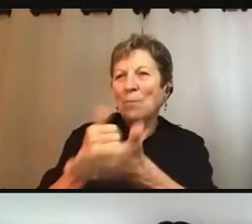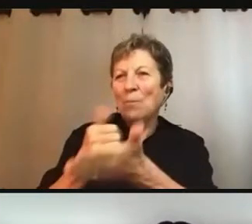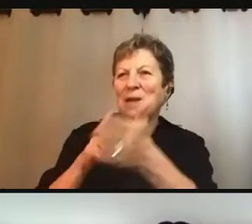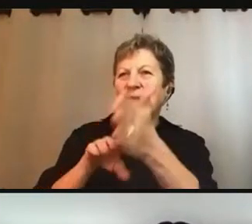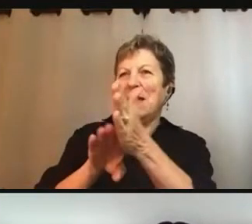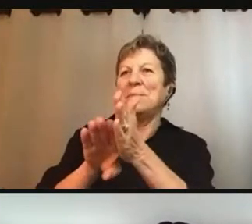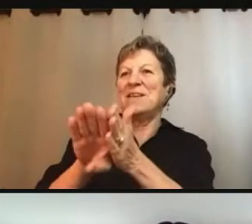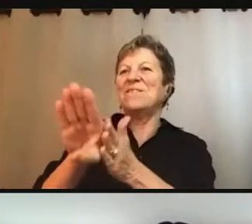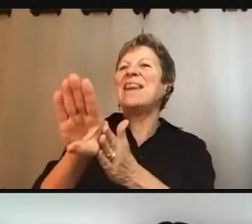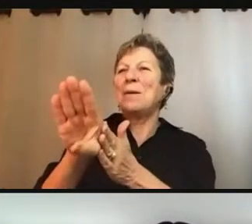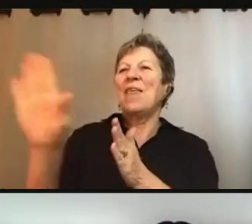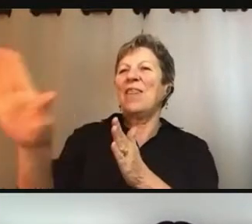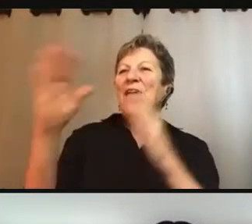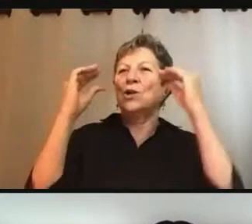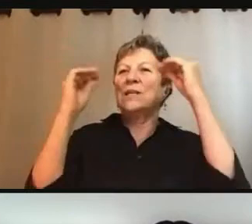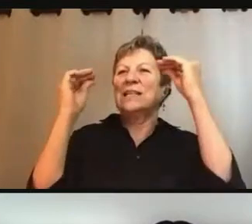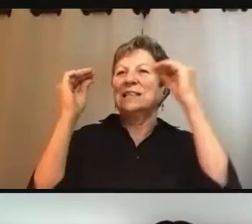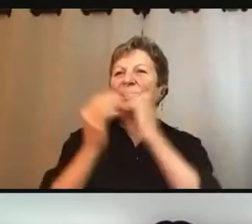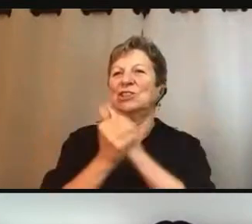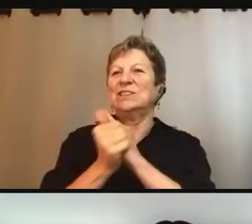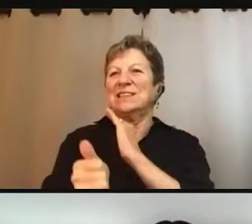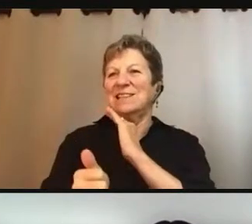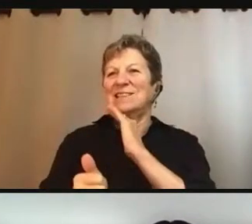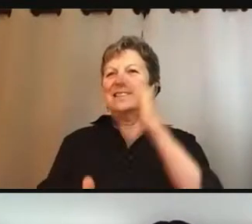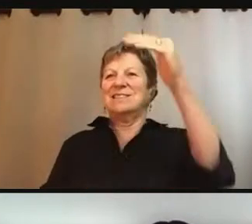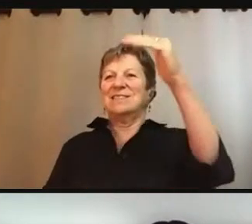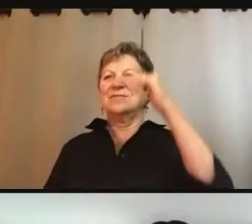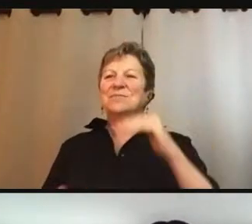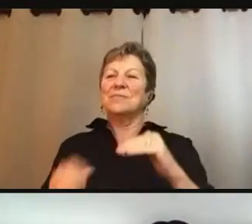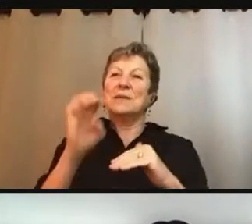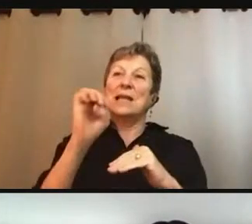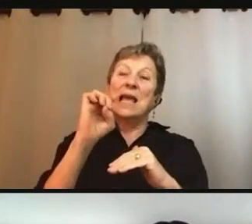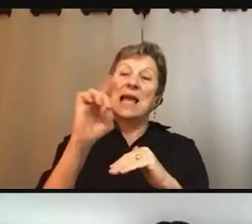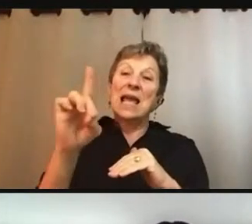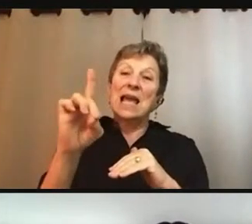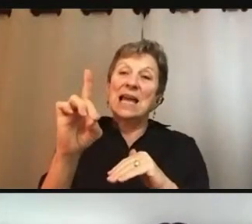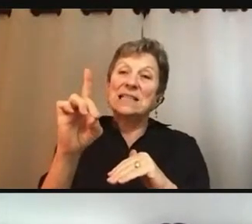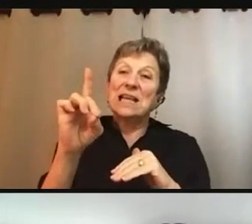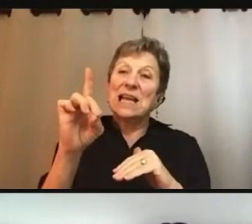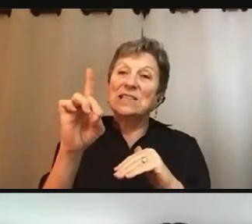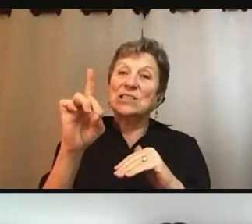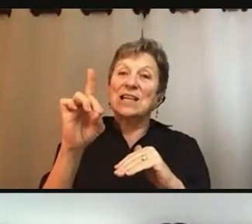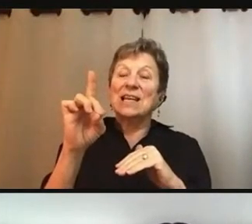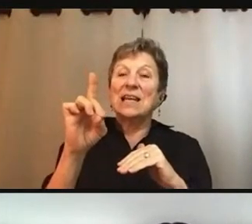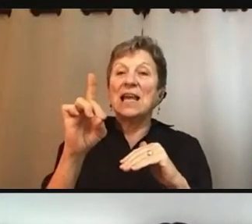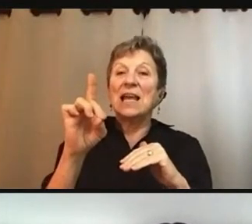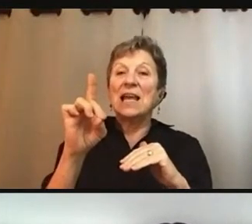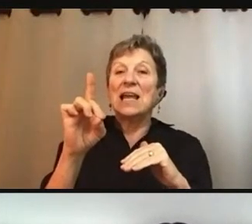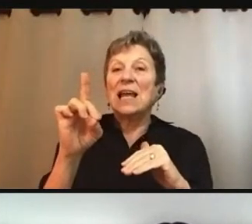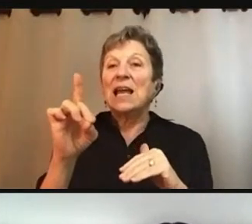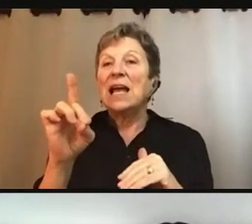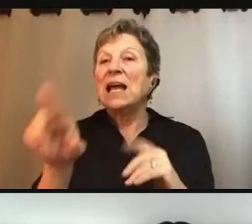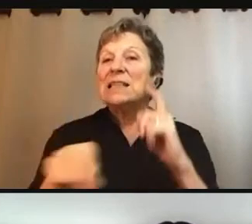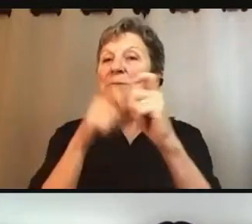OREGON. WHILE I AM AT CORBIN JUST